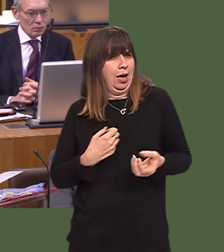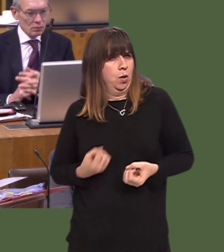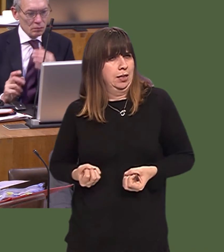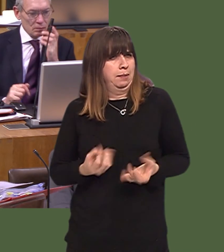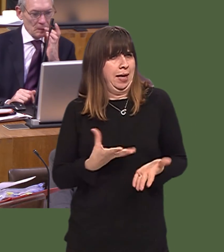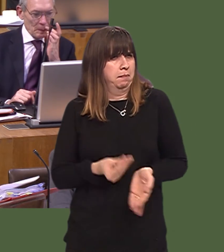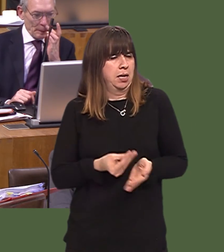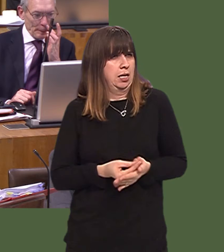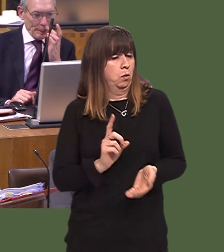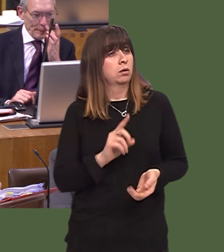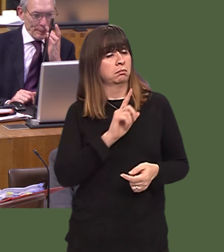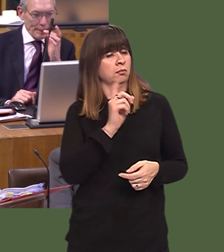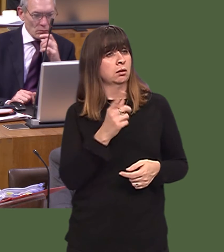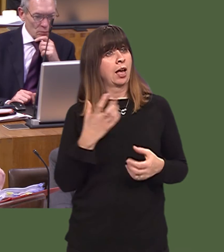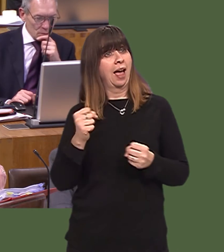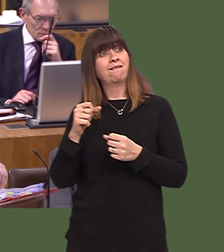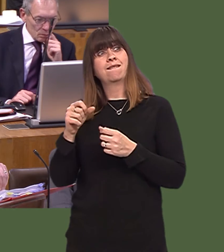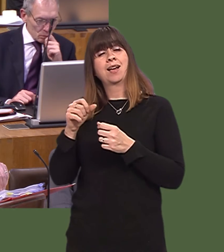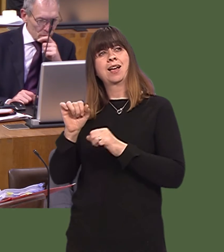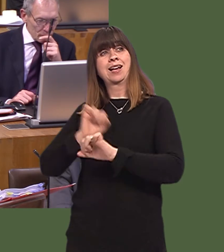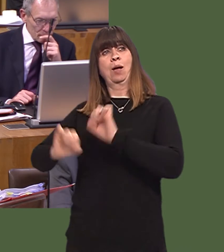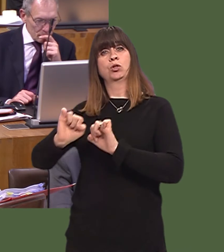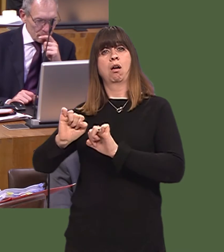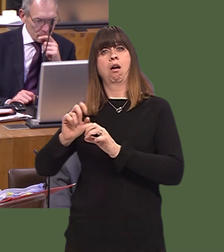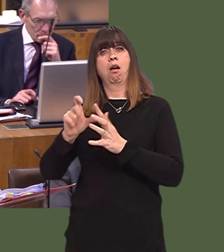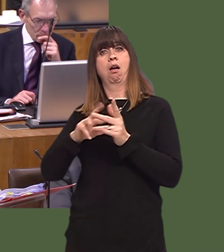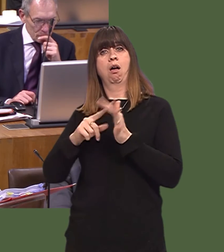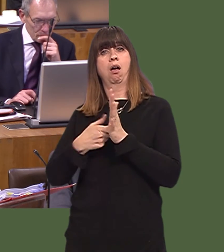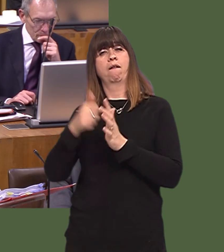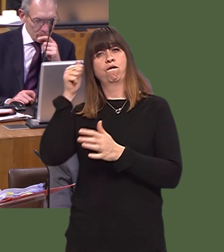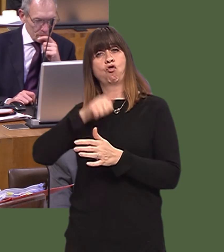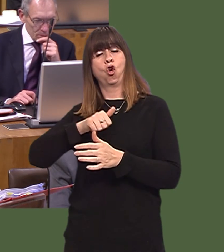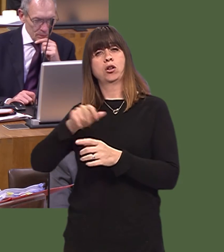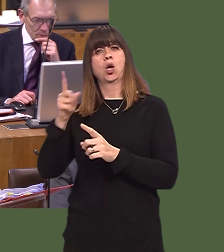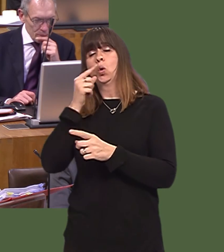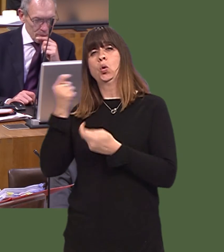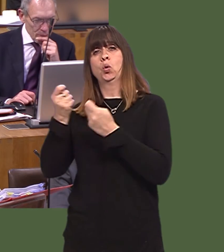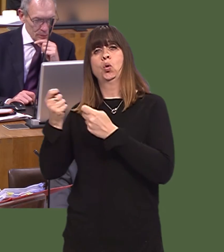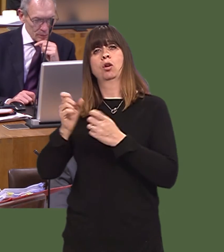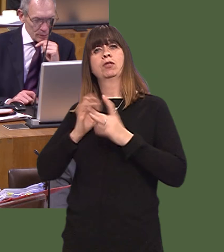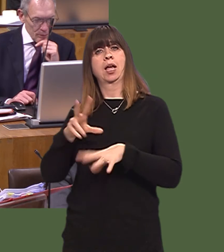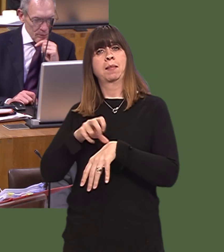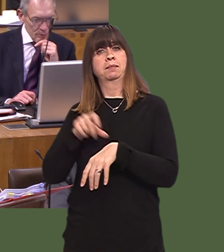actually is, but there is, of course, a counter-fraud unit in the Welsh Government, headed up by a retired police officer.